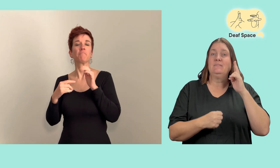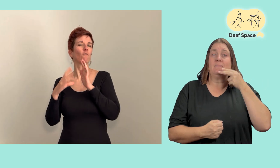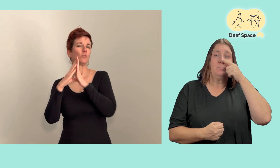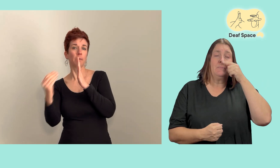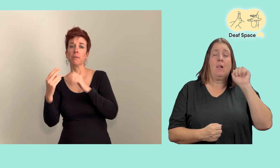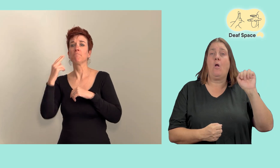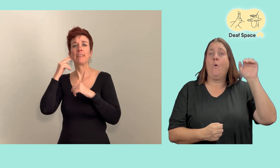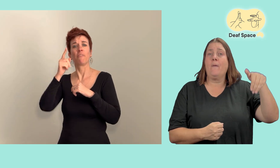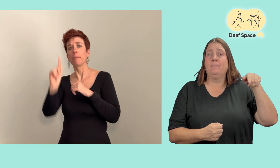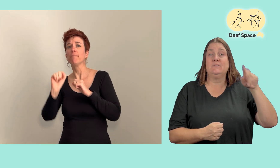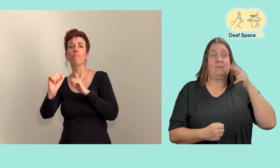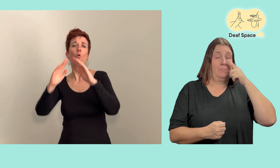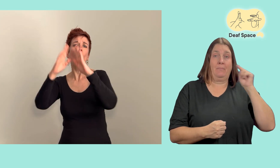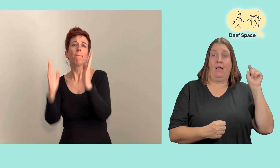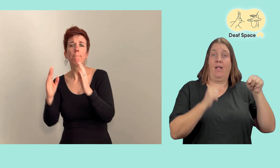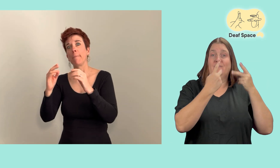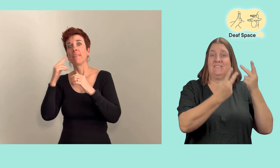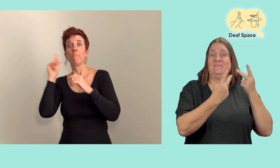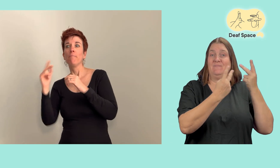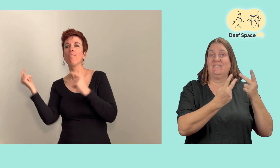For example, in the homes of Deaf people